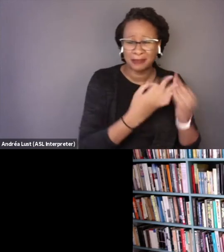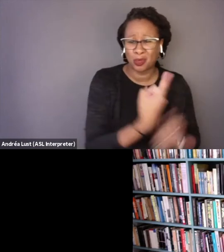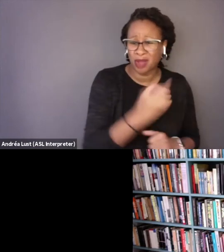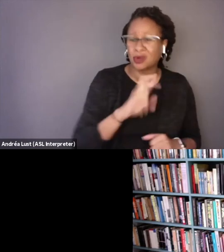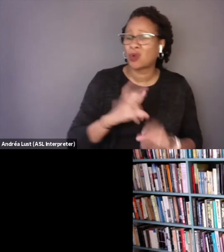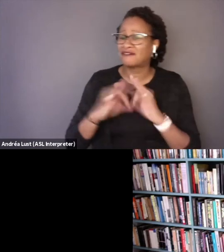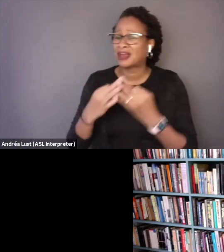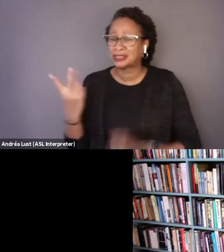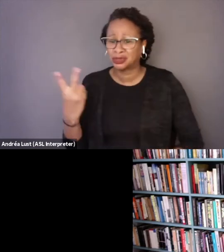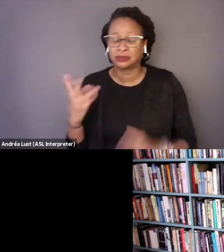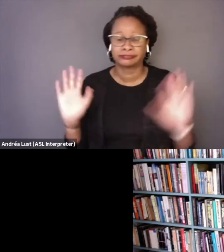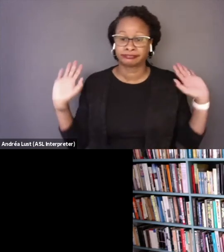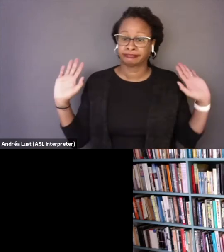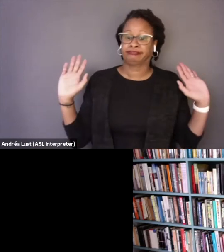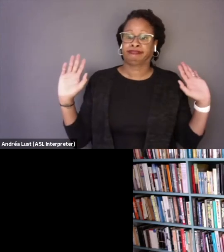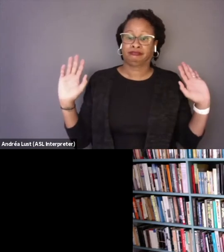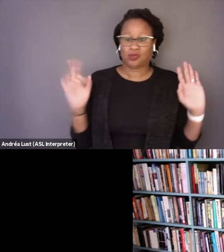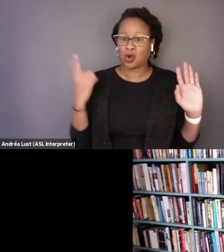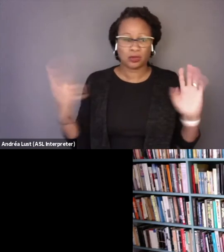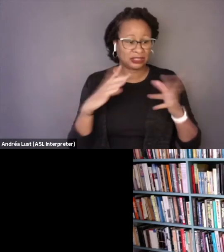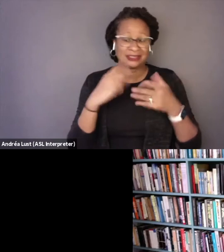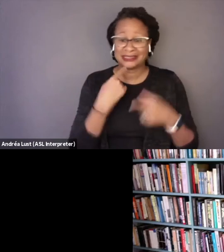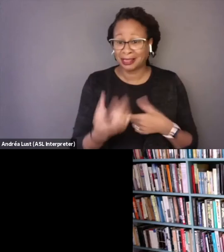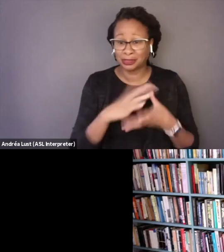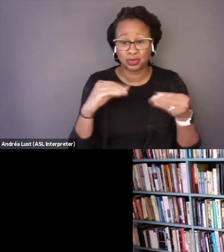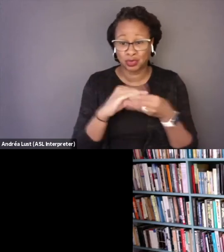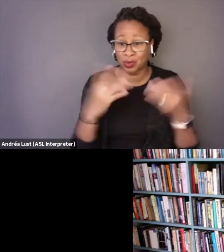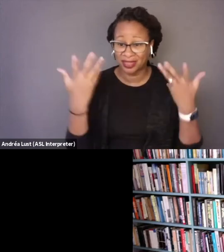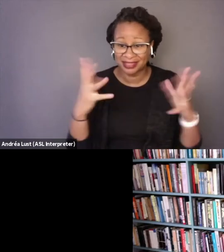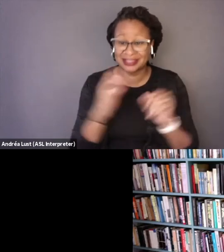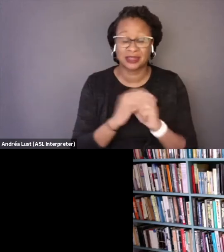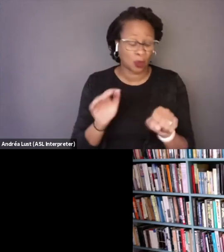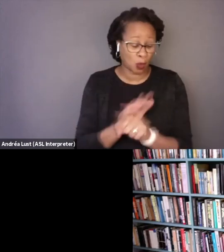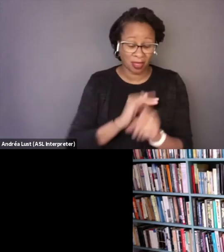we were storytellers who are interested in the environment and in the legacy.